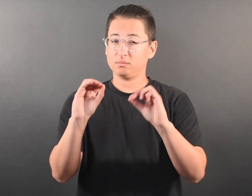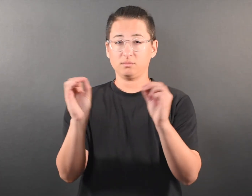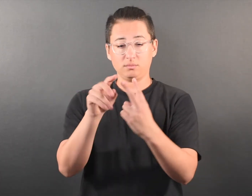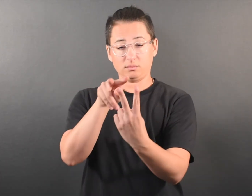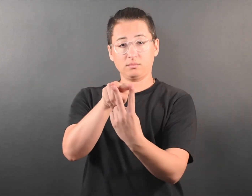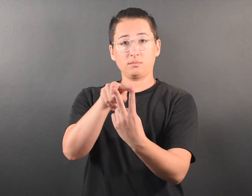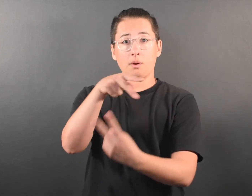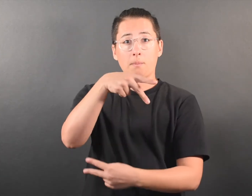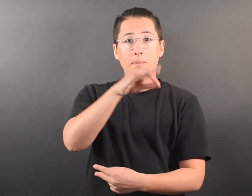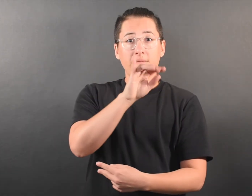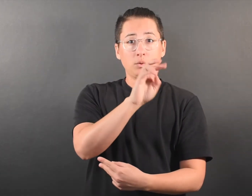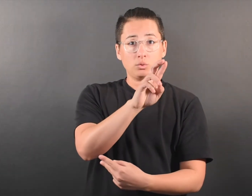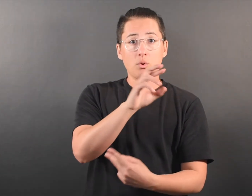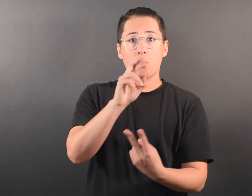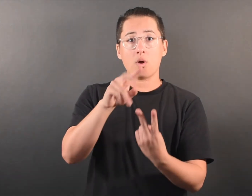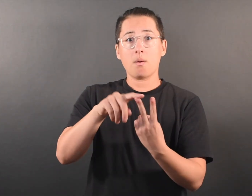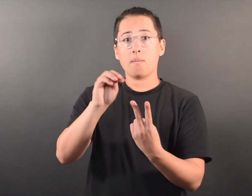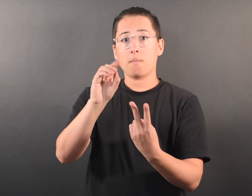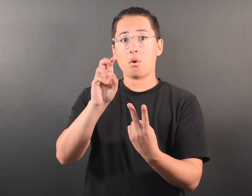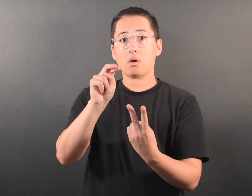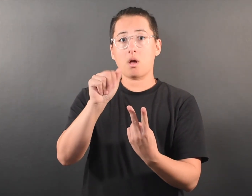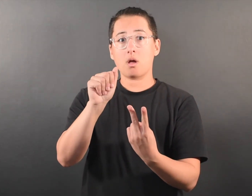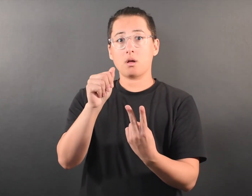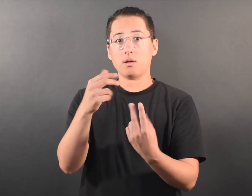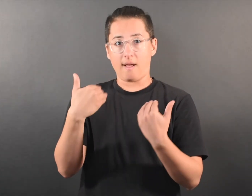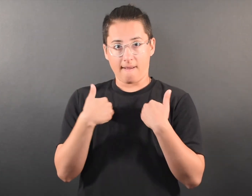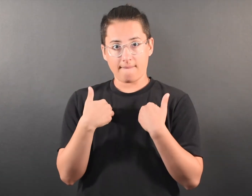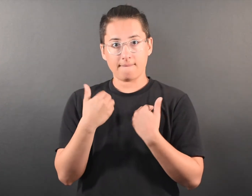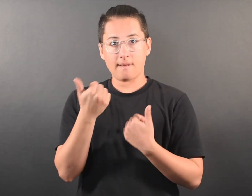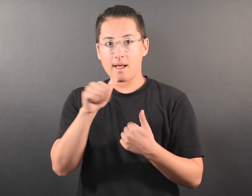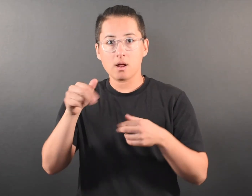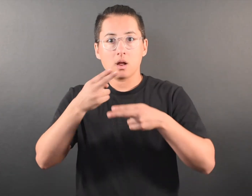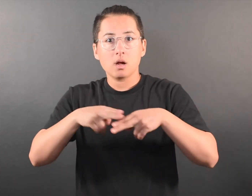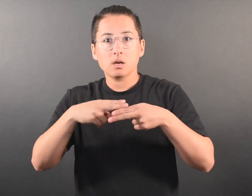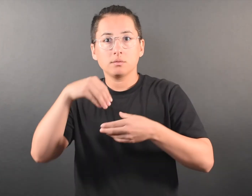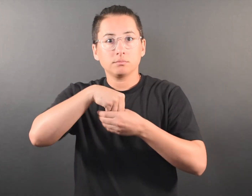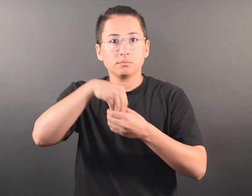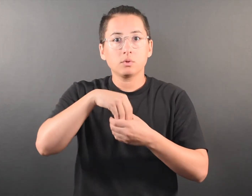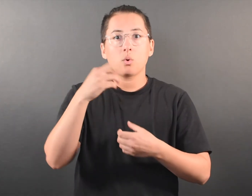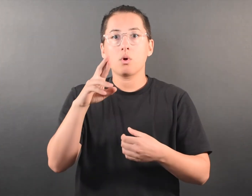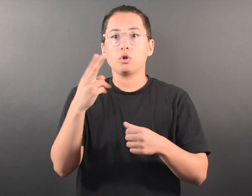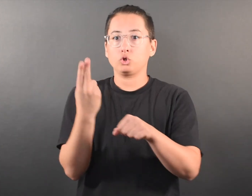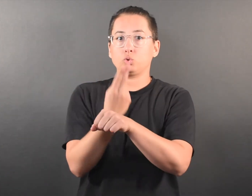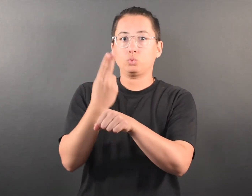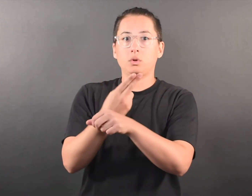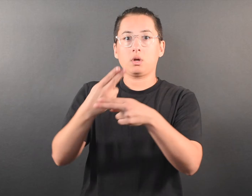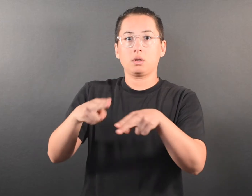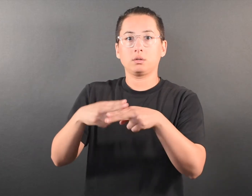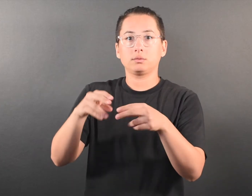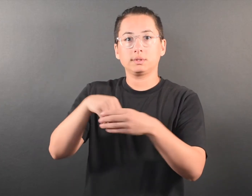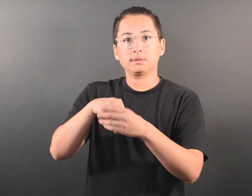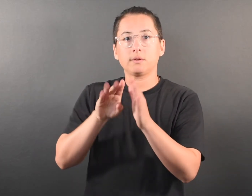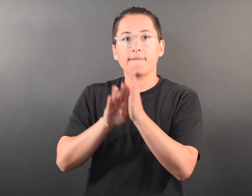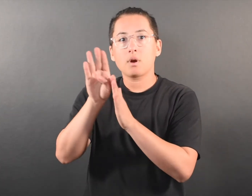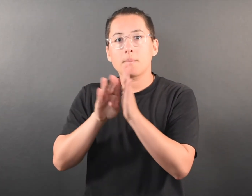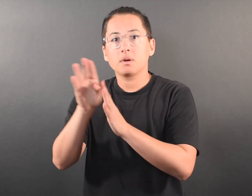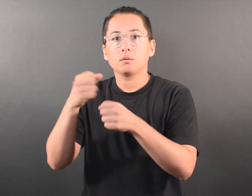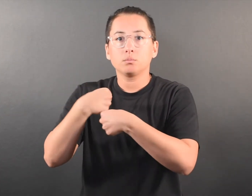Fact: Neither the Pfizer/BioNTech COVID-19 vaccine nor the Moderna COVID-19 vaccines